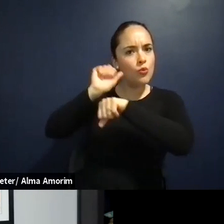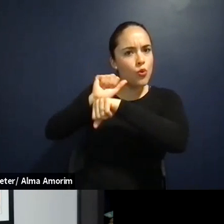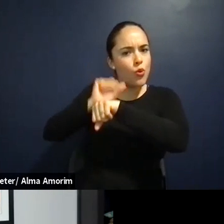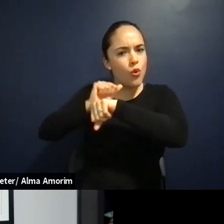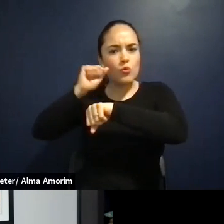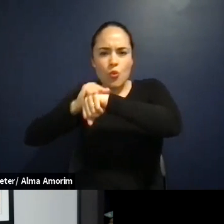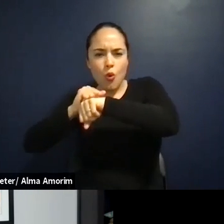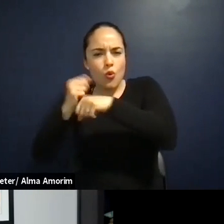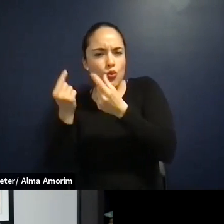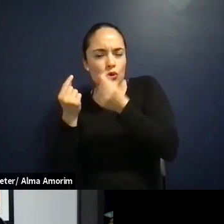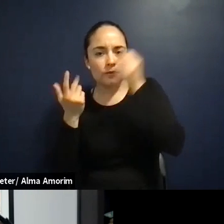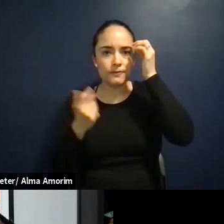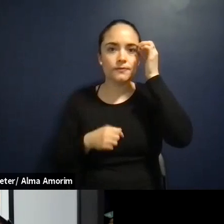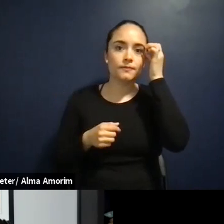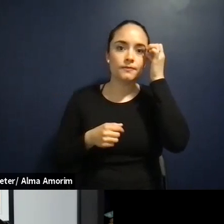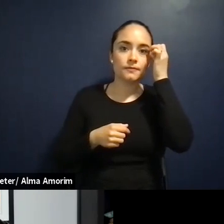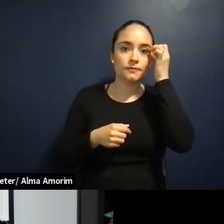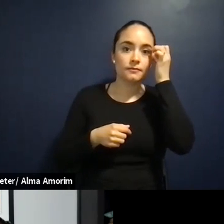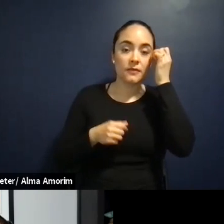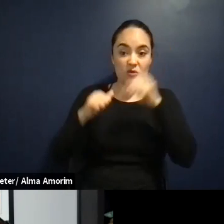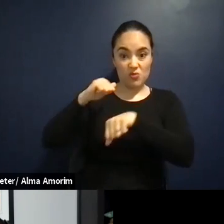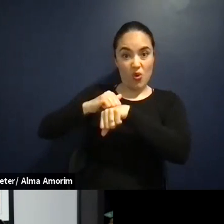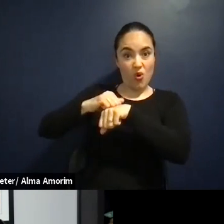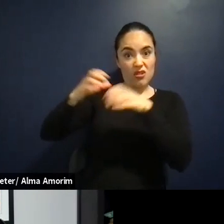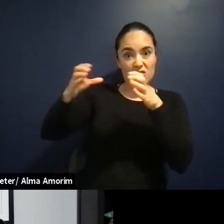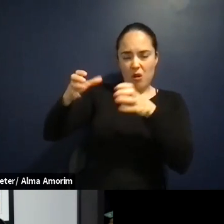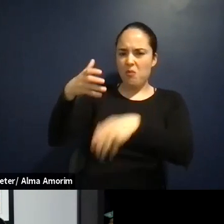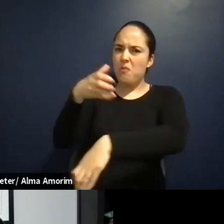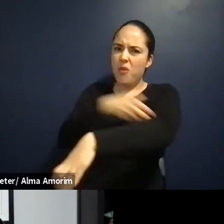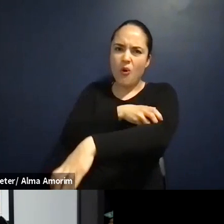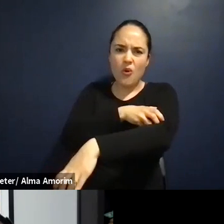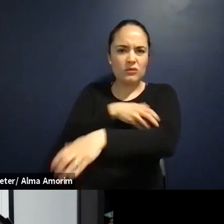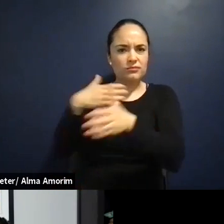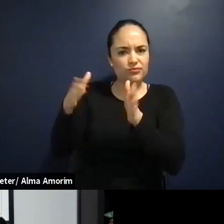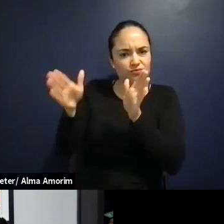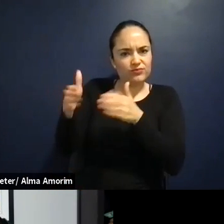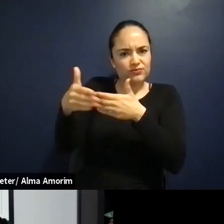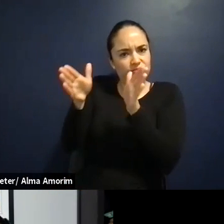on their own? What do you... what are you thinking, Sarah, I'm trying to think of what you're